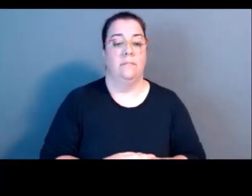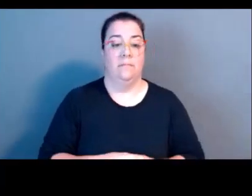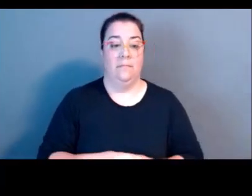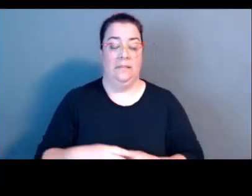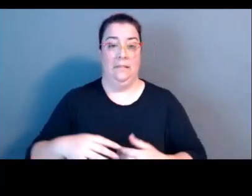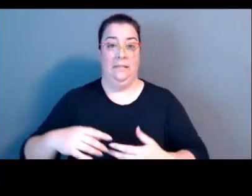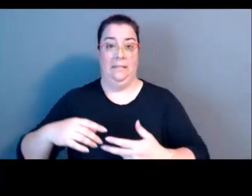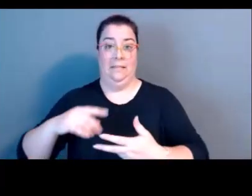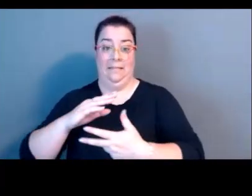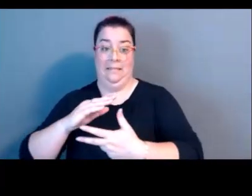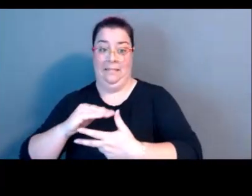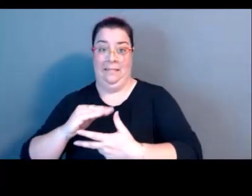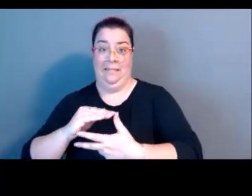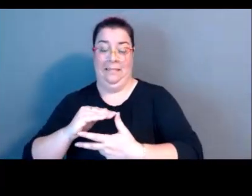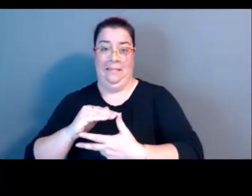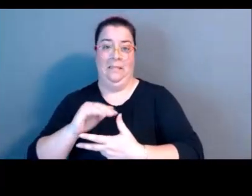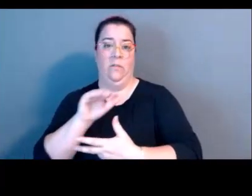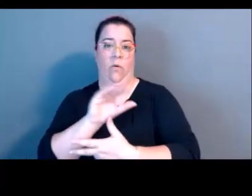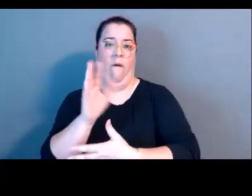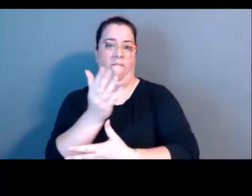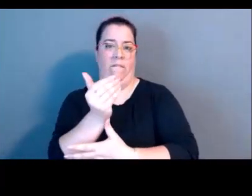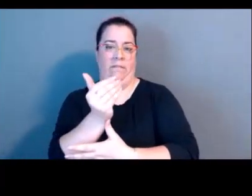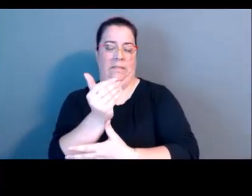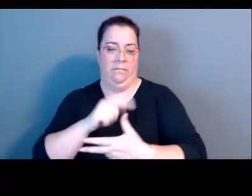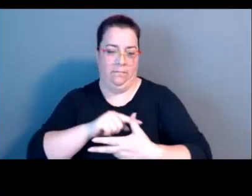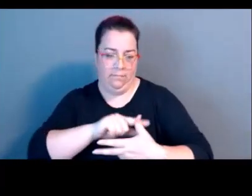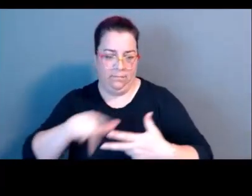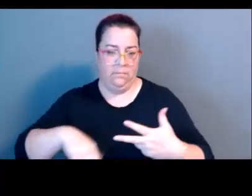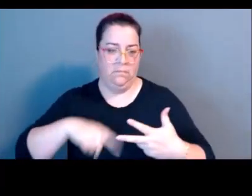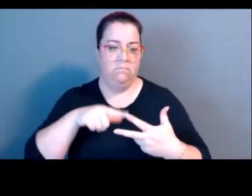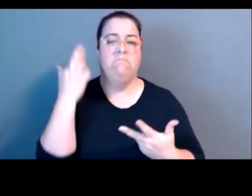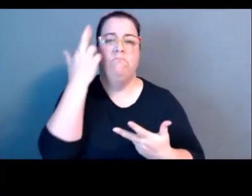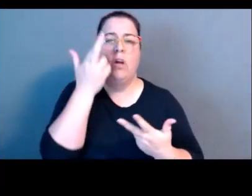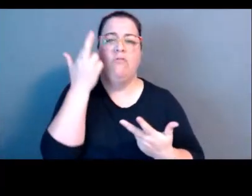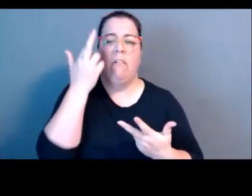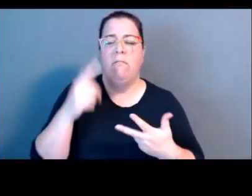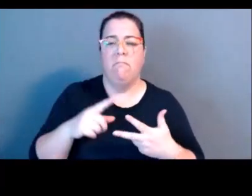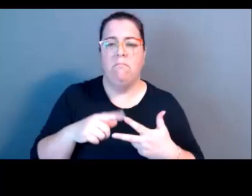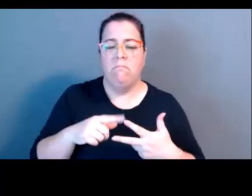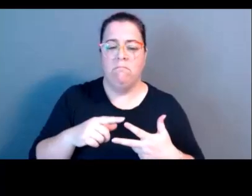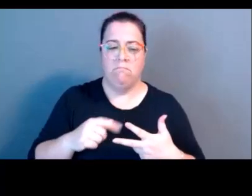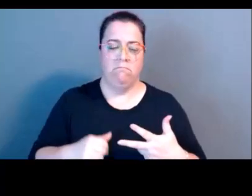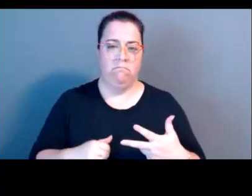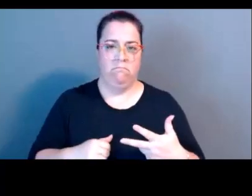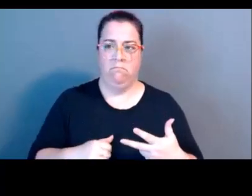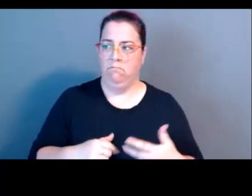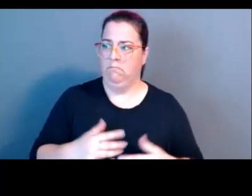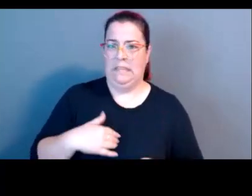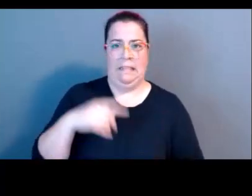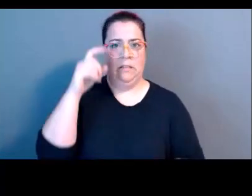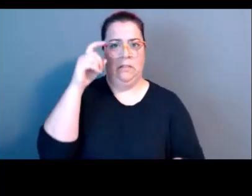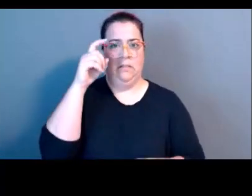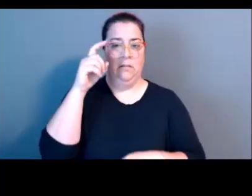Second is the rationale for your project. For example, why does this residency need to be in Mexico as opposed to